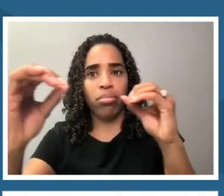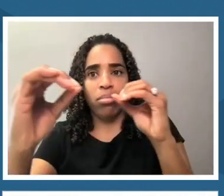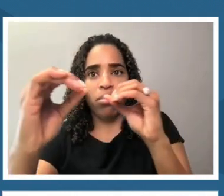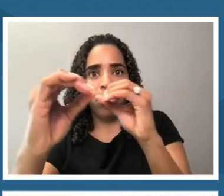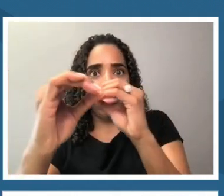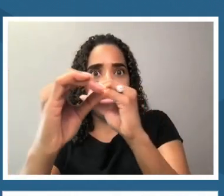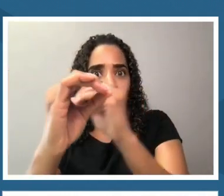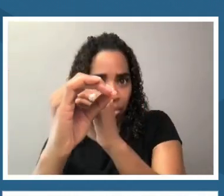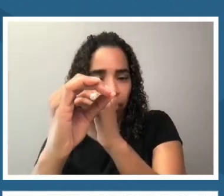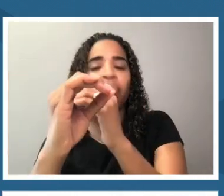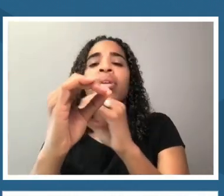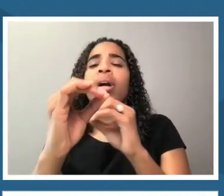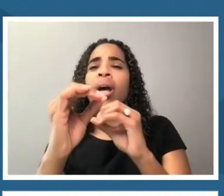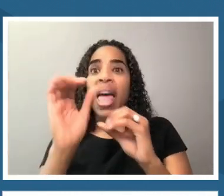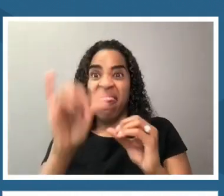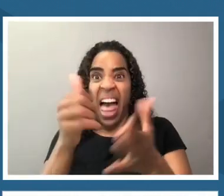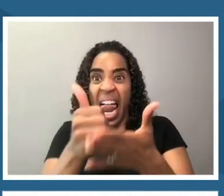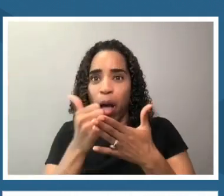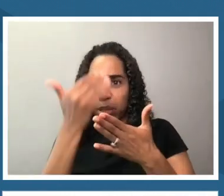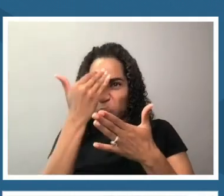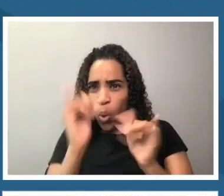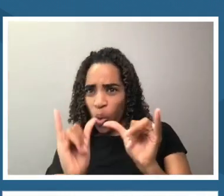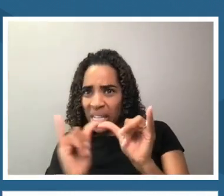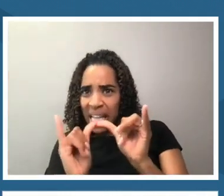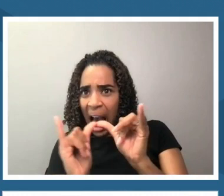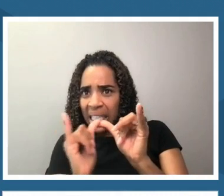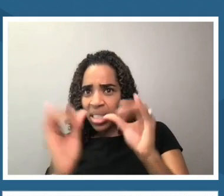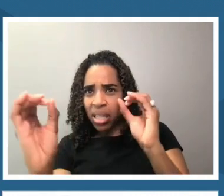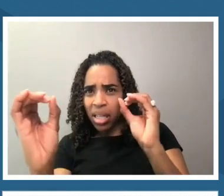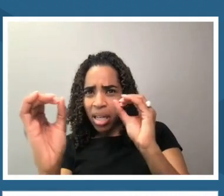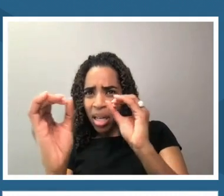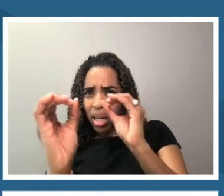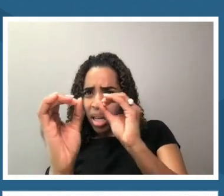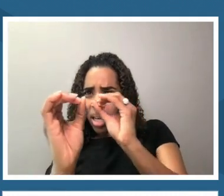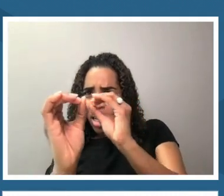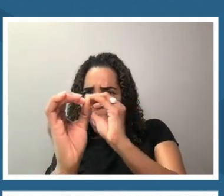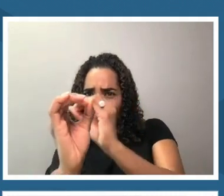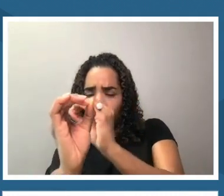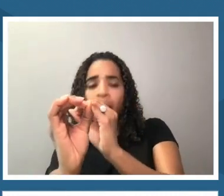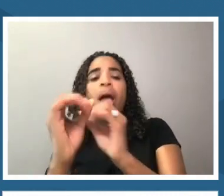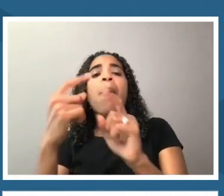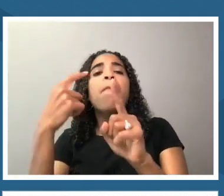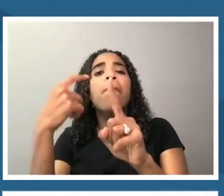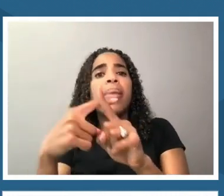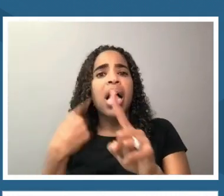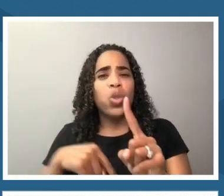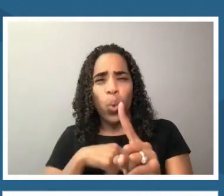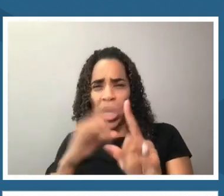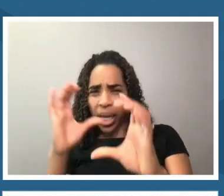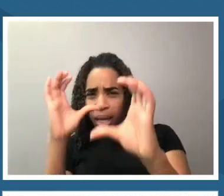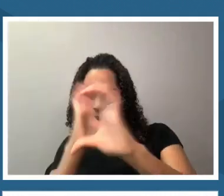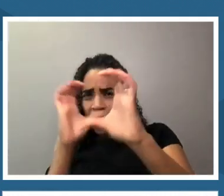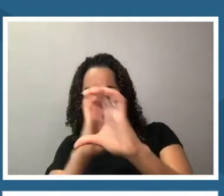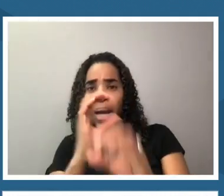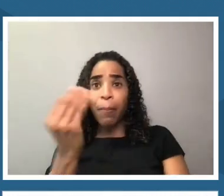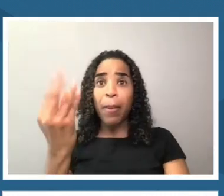the planet is and then we also look for how often